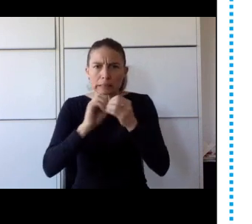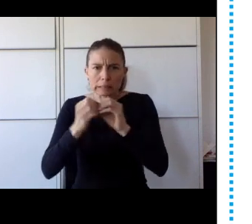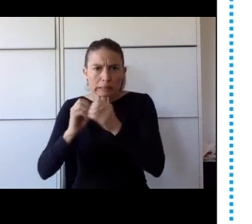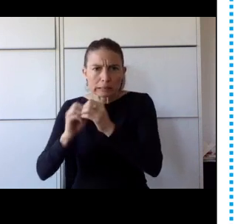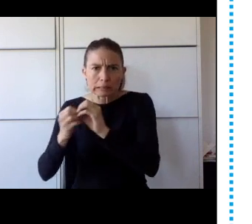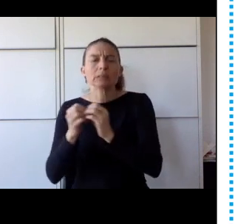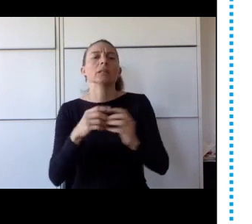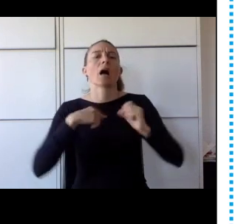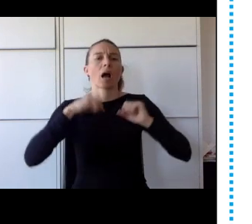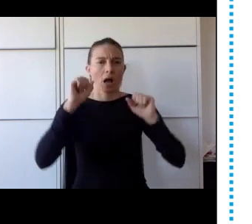Next slide, please.